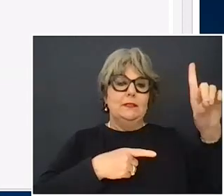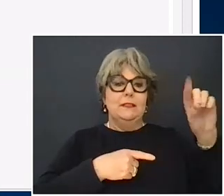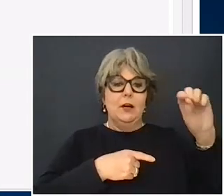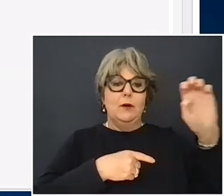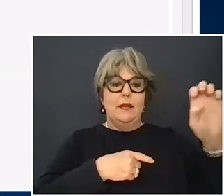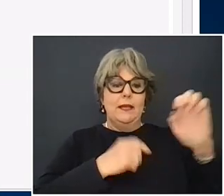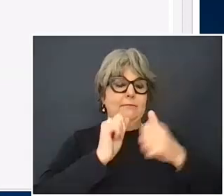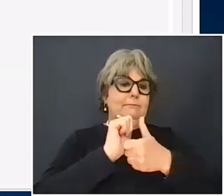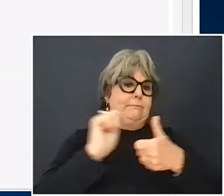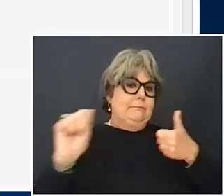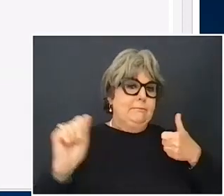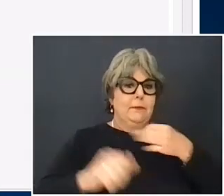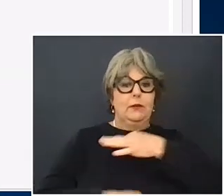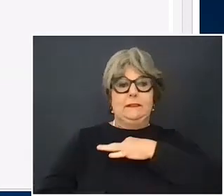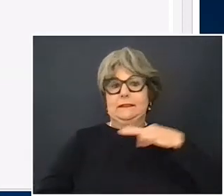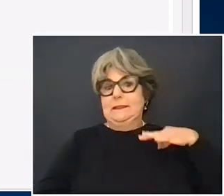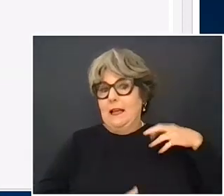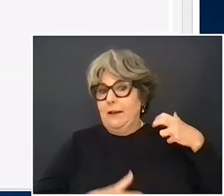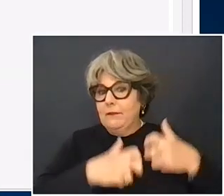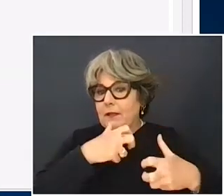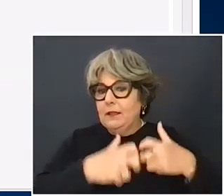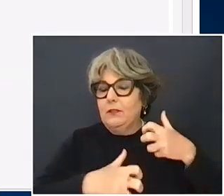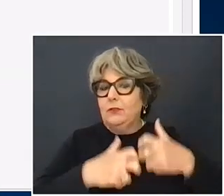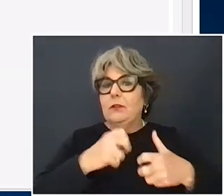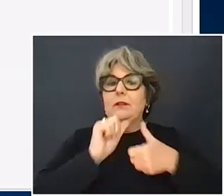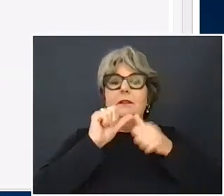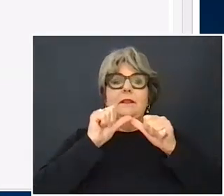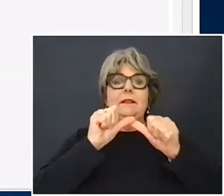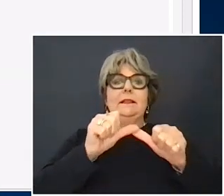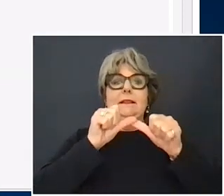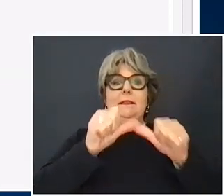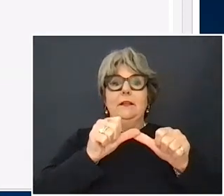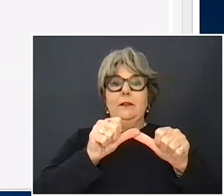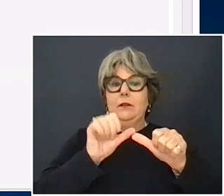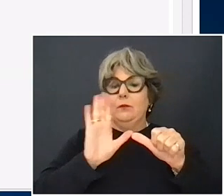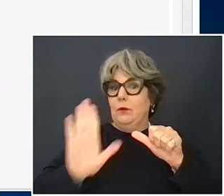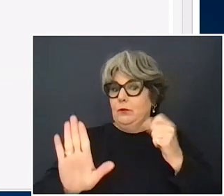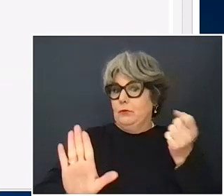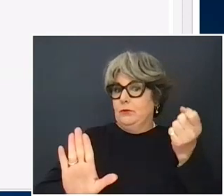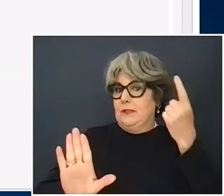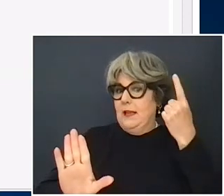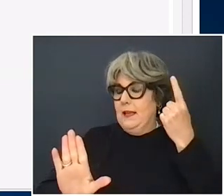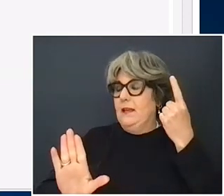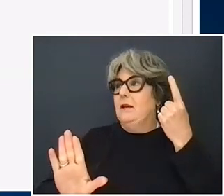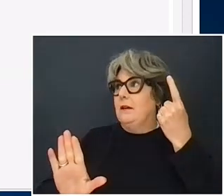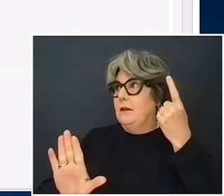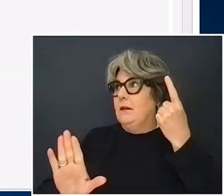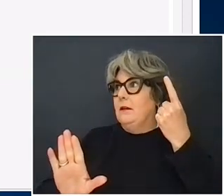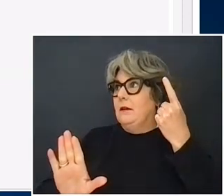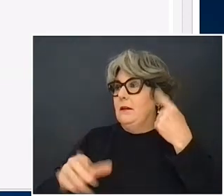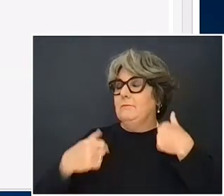whatever. And so given that that continues to be what I understand you're saying, potentially current practice, I have